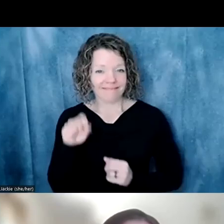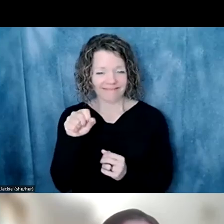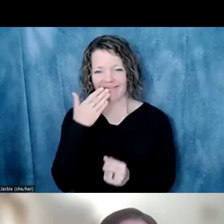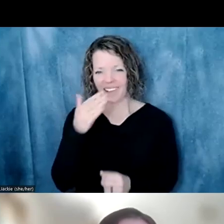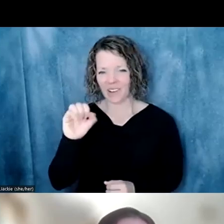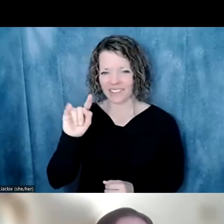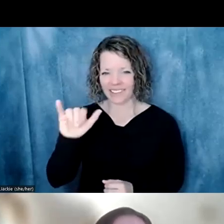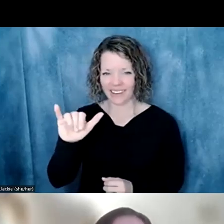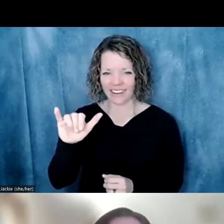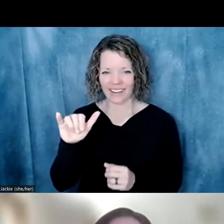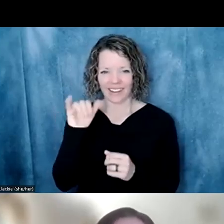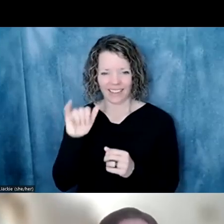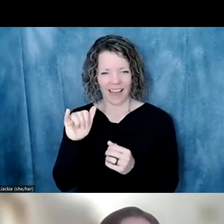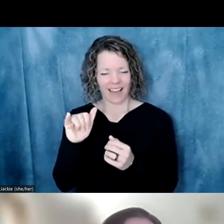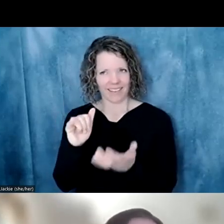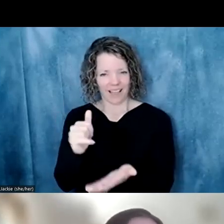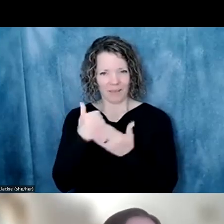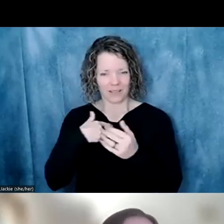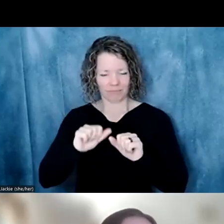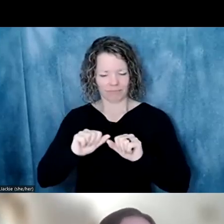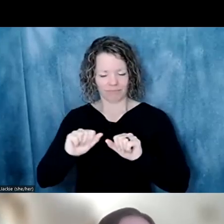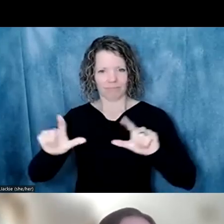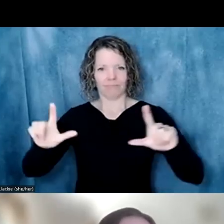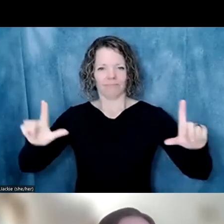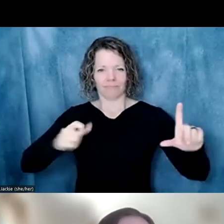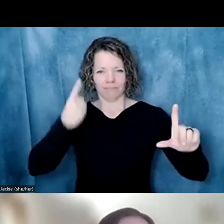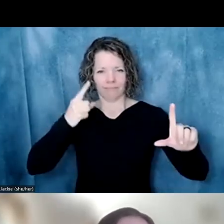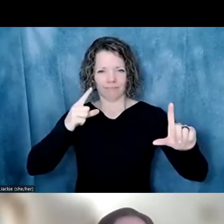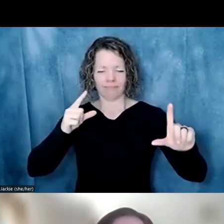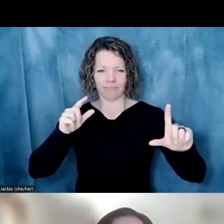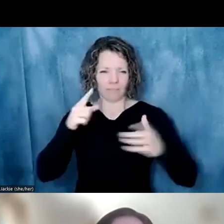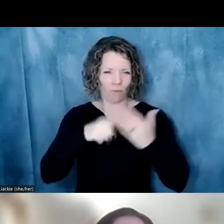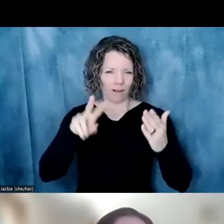bit of the extra framing that I could really benefit from in terms of exploring a little bit